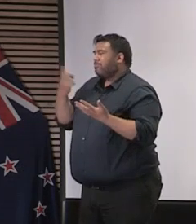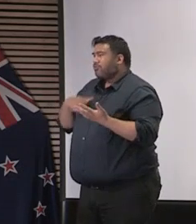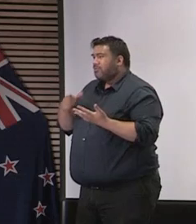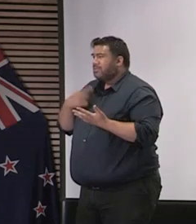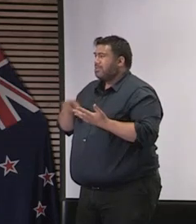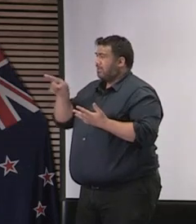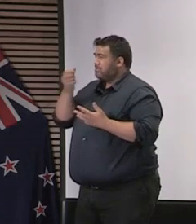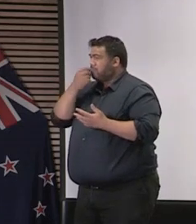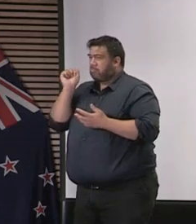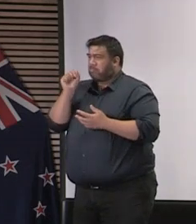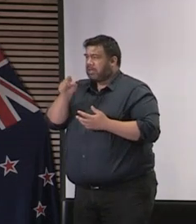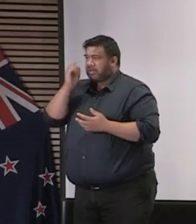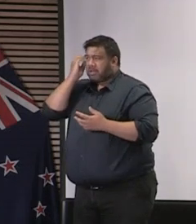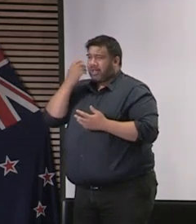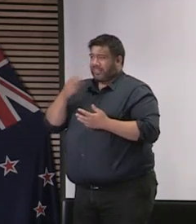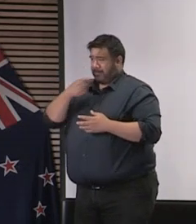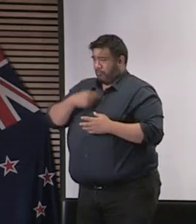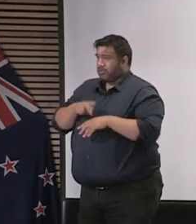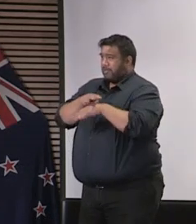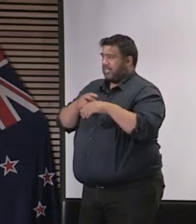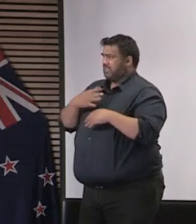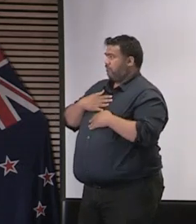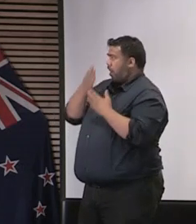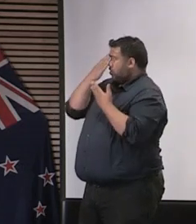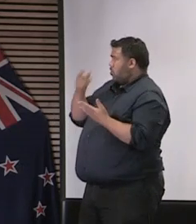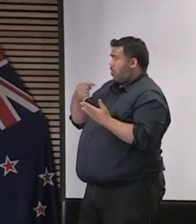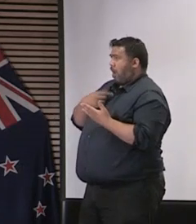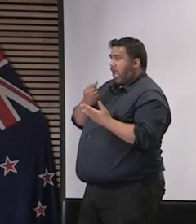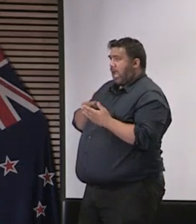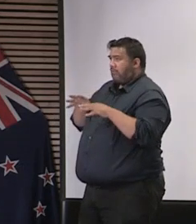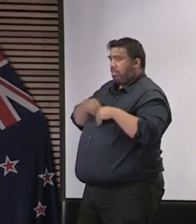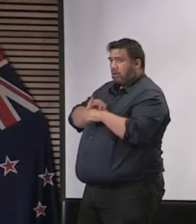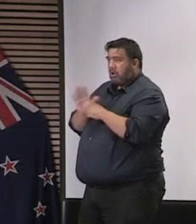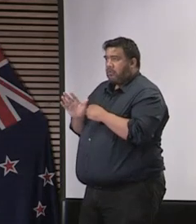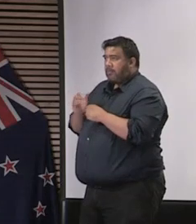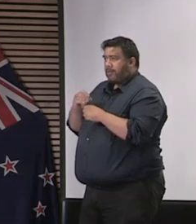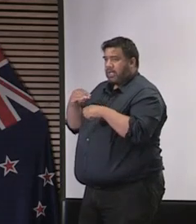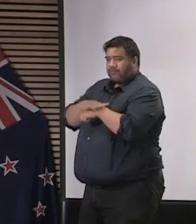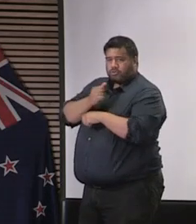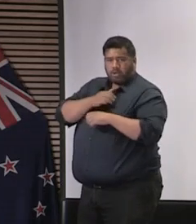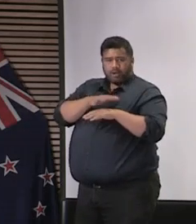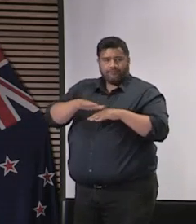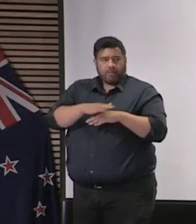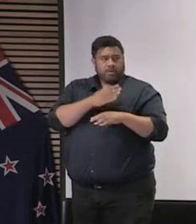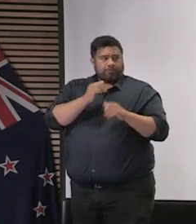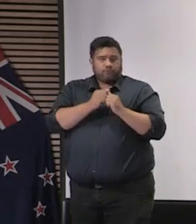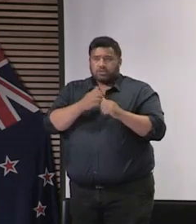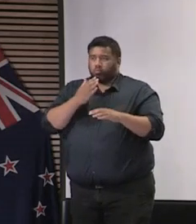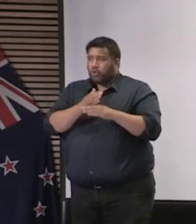Police staff, how is it for police staff to have to deal with that behaviour? Incredibly distressing. You end up with people who don't